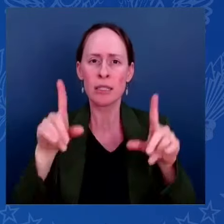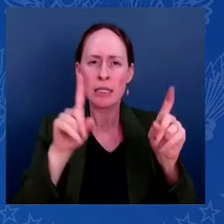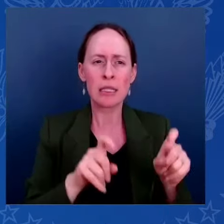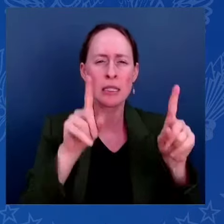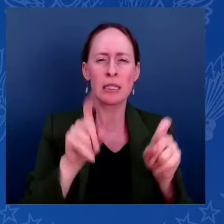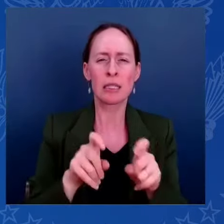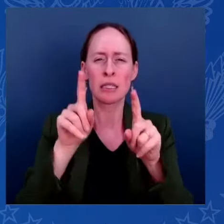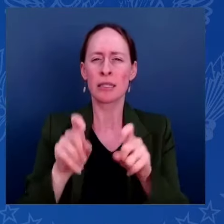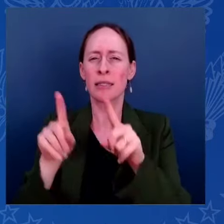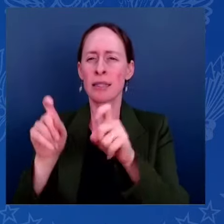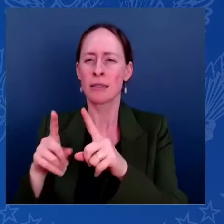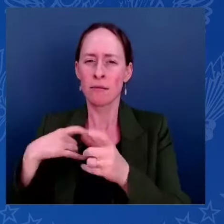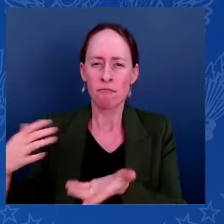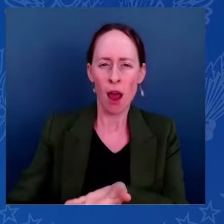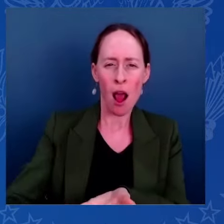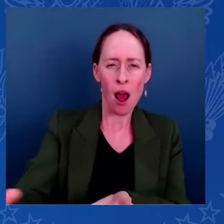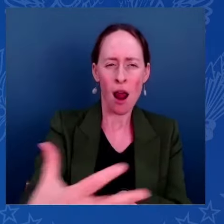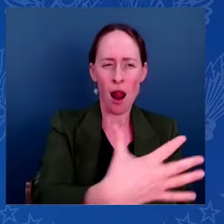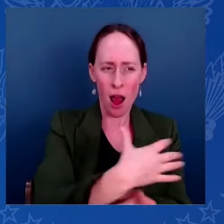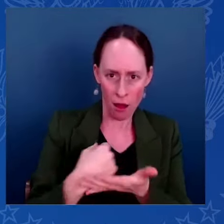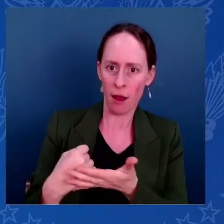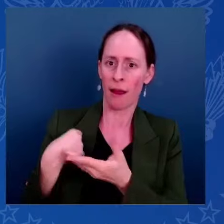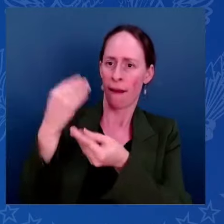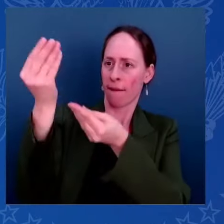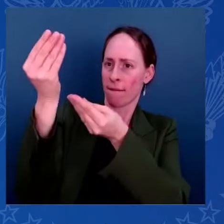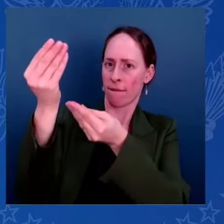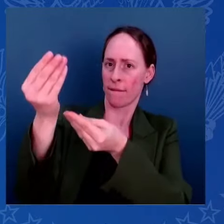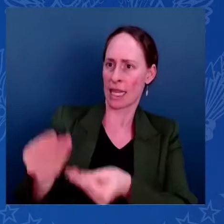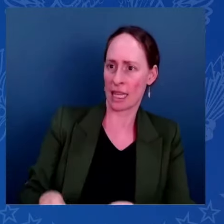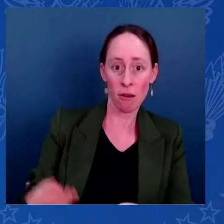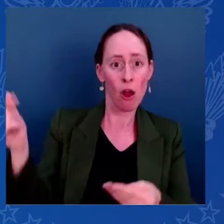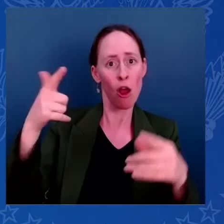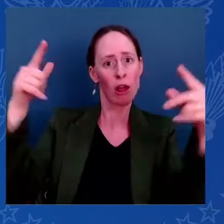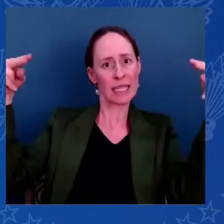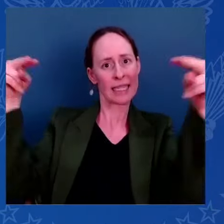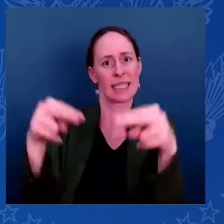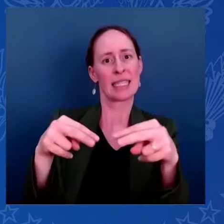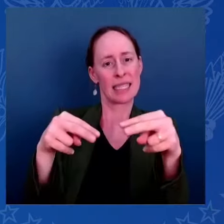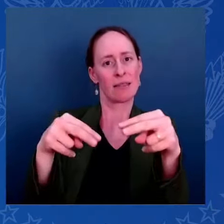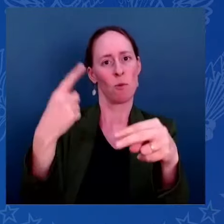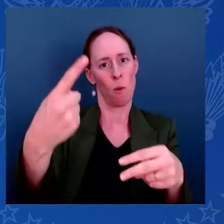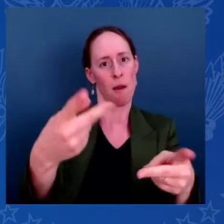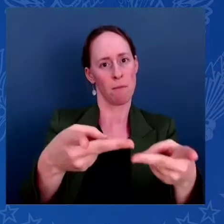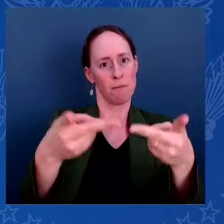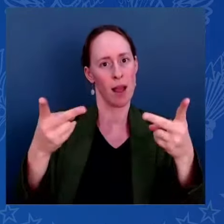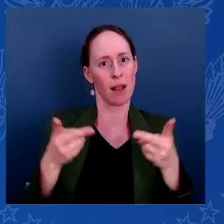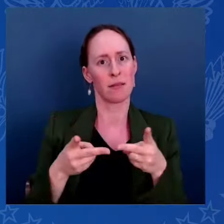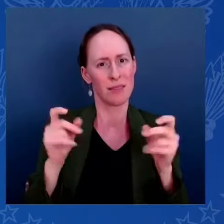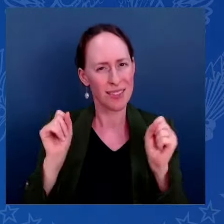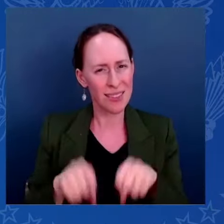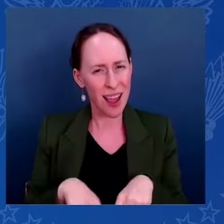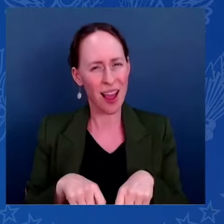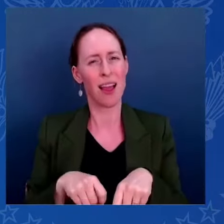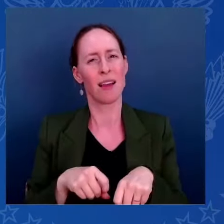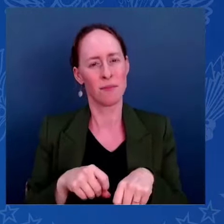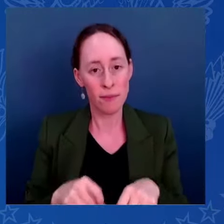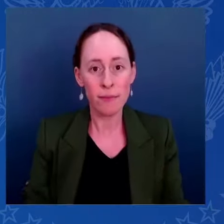from the experience of more patients and more docs around the world and here in the United States, and it breaks down the research silos.